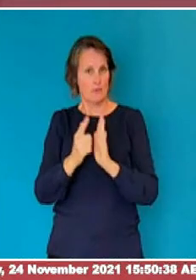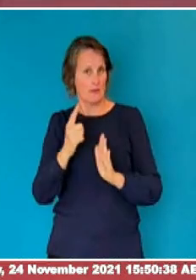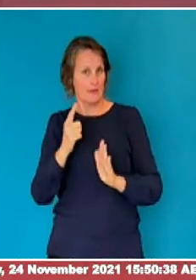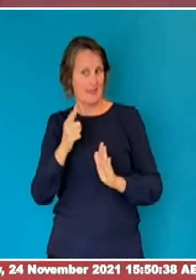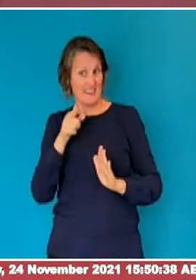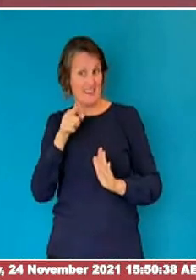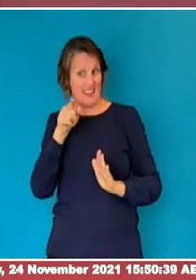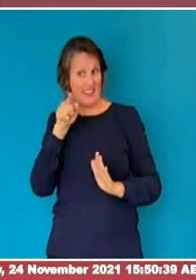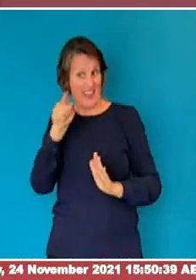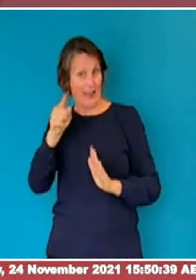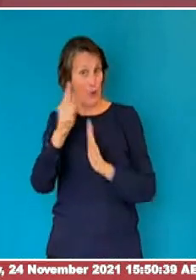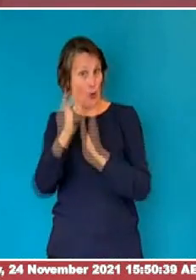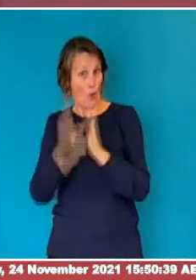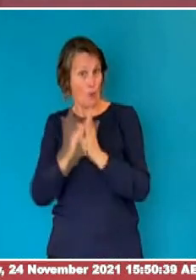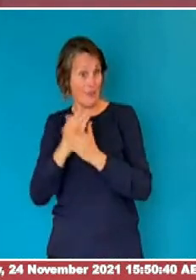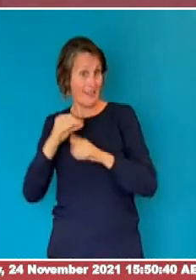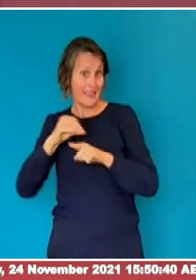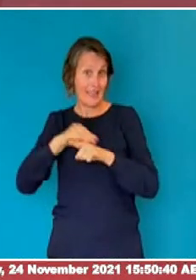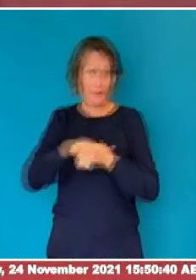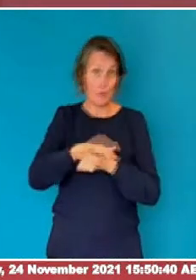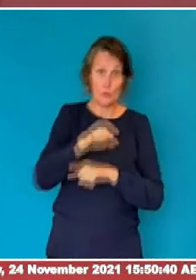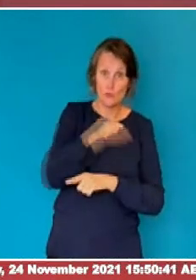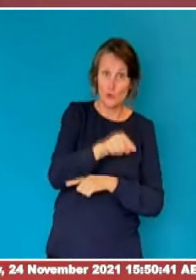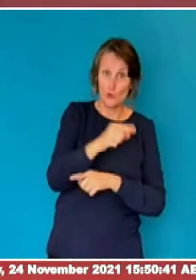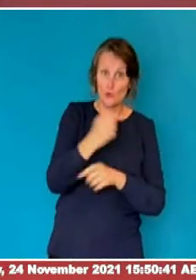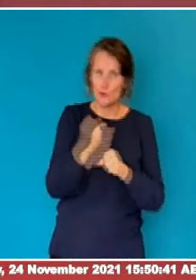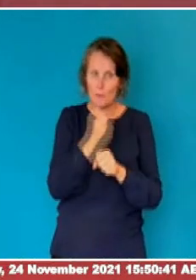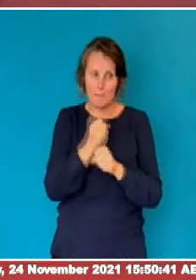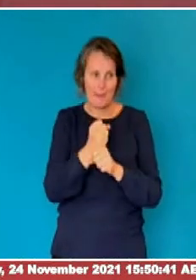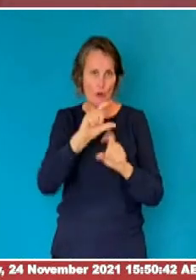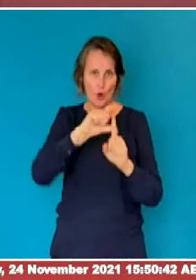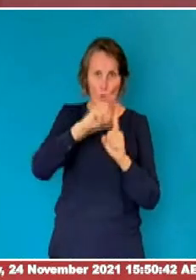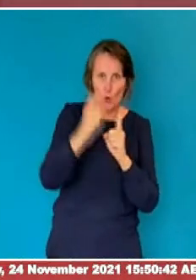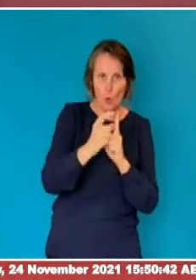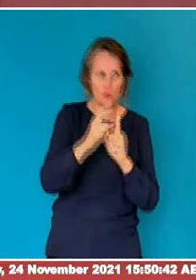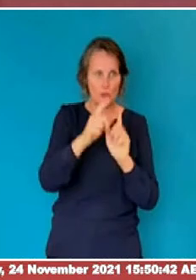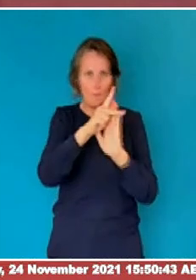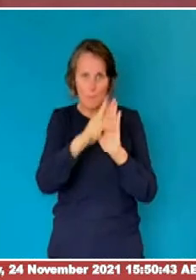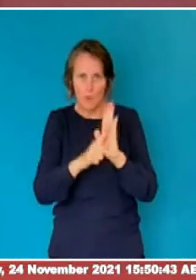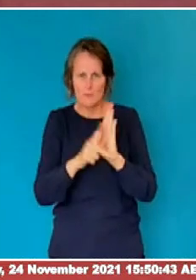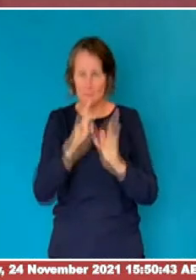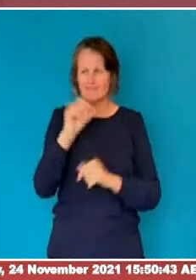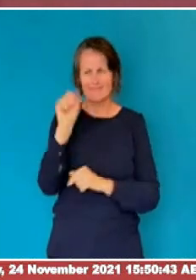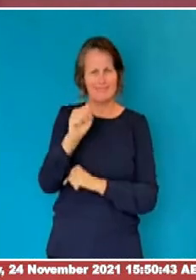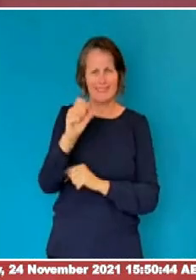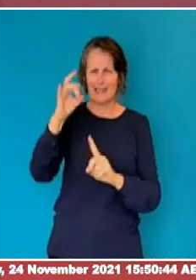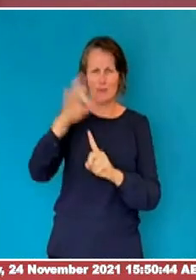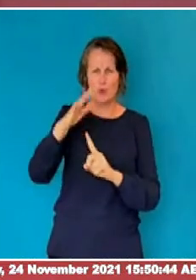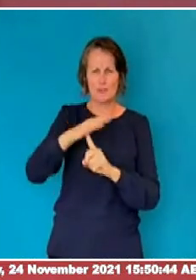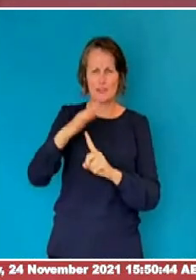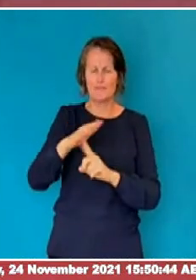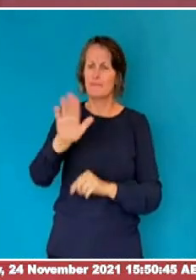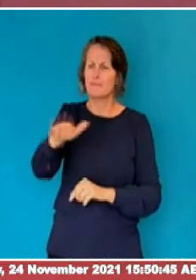you've described? MS DAVIES: It's essential. I think --- MS DOWSETT: Excuse me, if I can interrupt there.